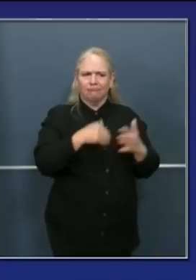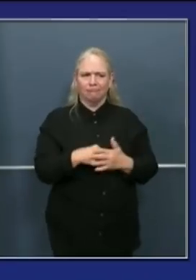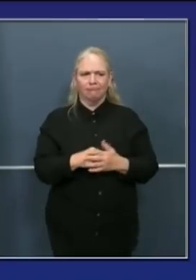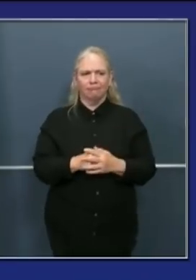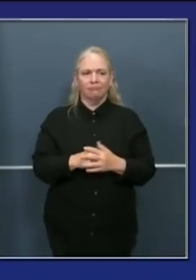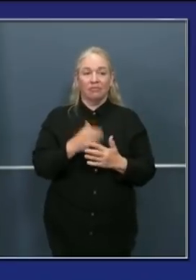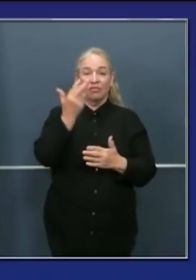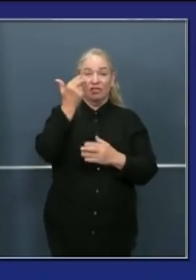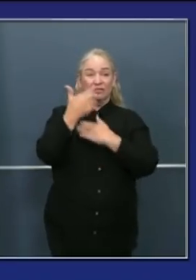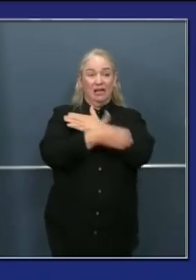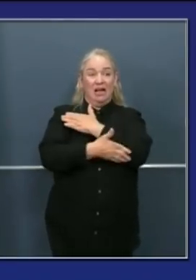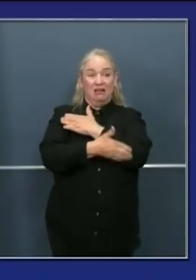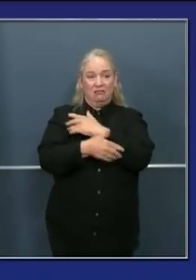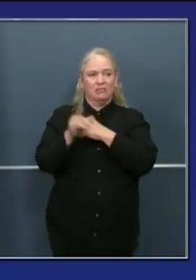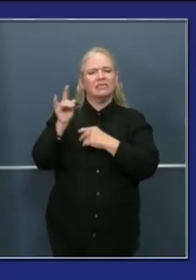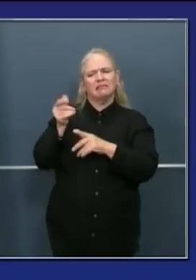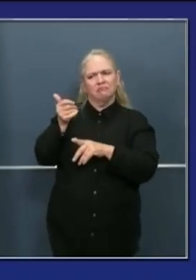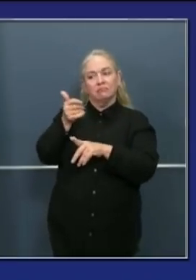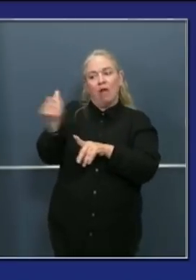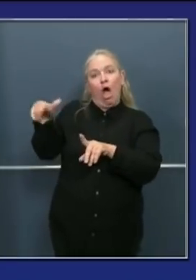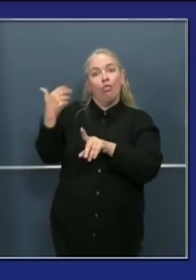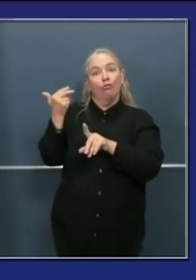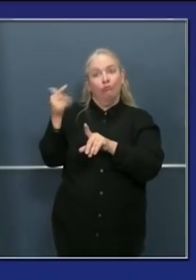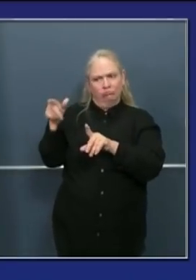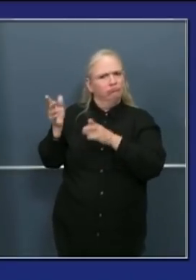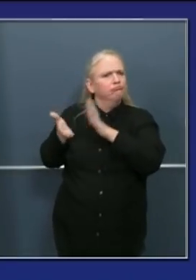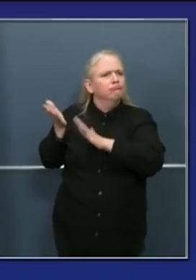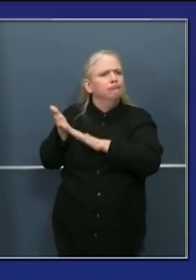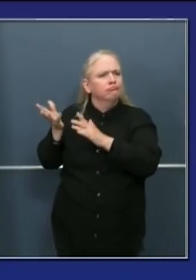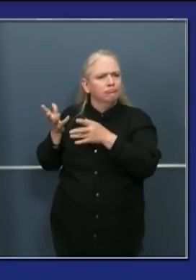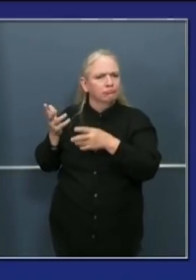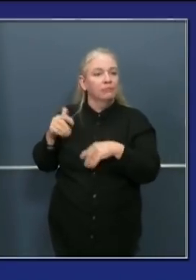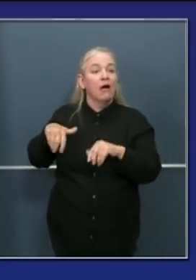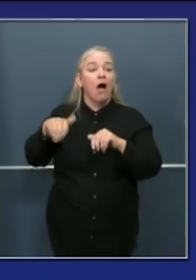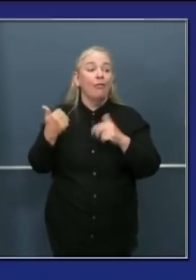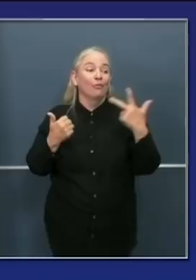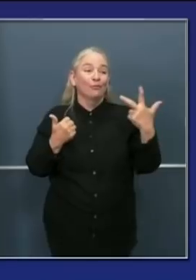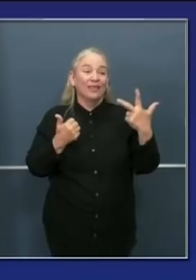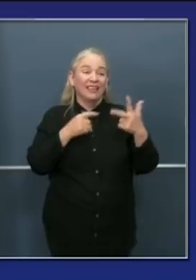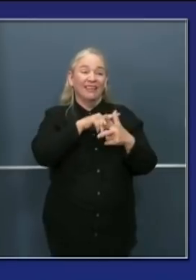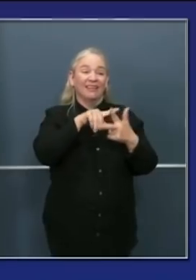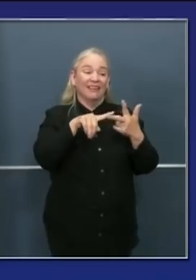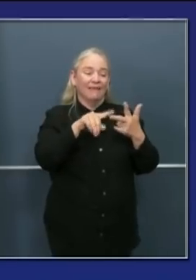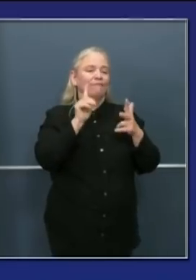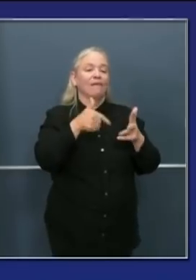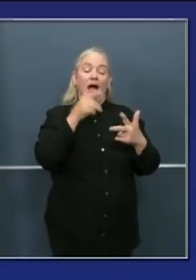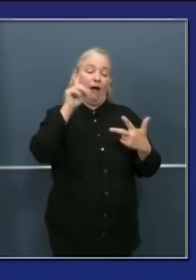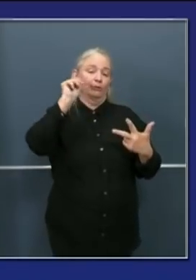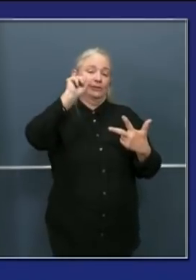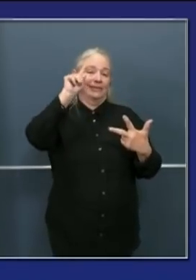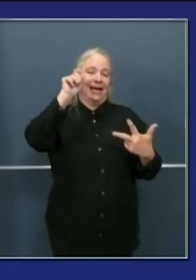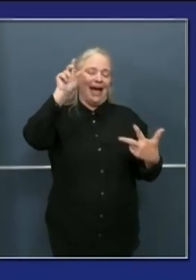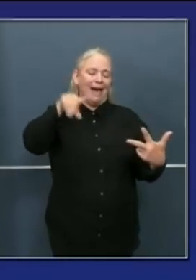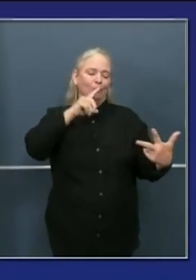US AND WE EXPECT THEY'LL MOVE. 13 HAVE ISSUED LOCAL ORDERS, THREE SAID RIVER SIDE, SAN